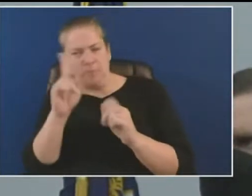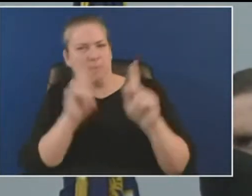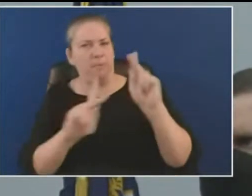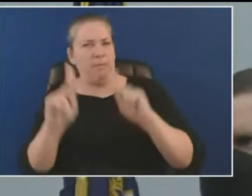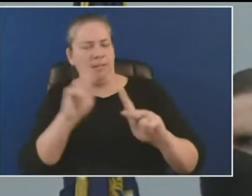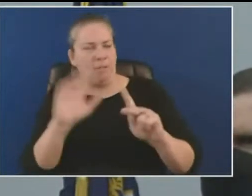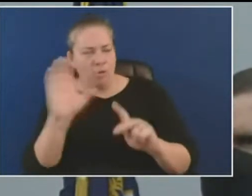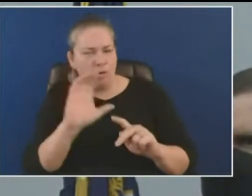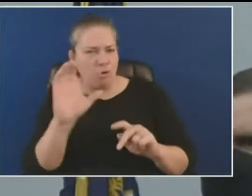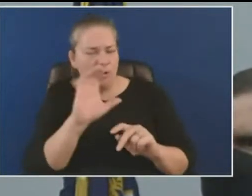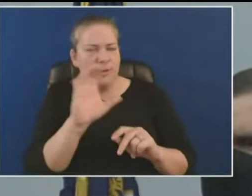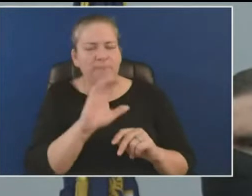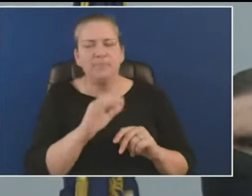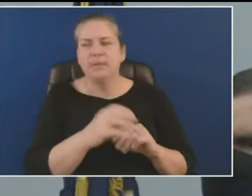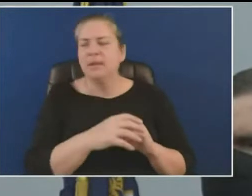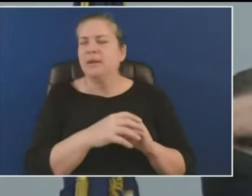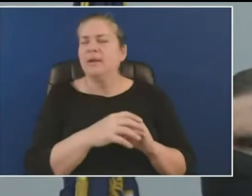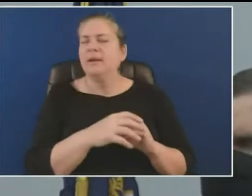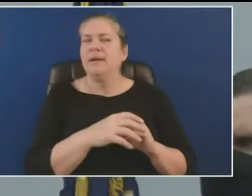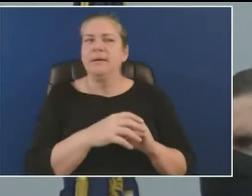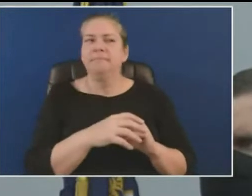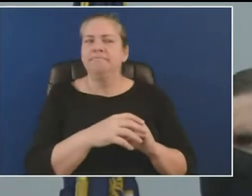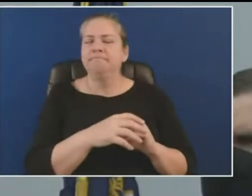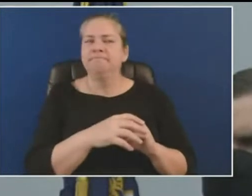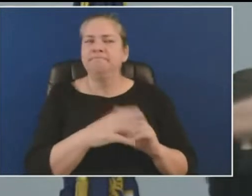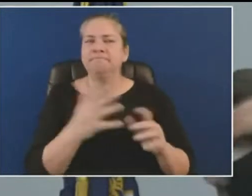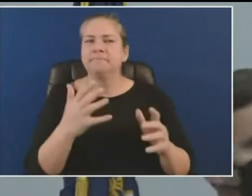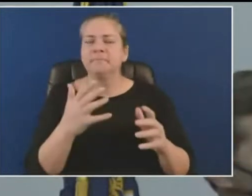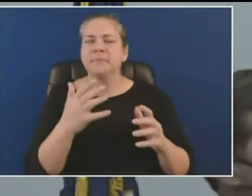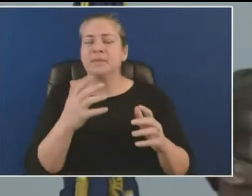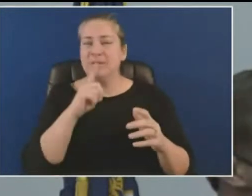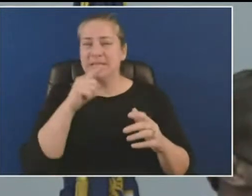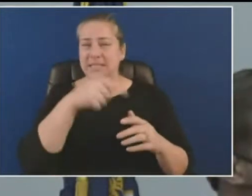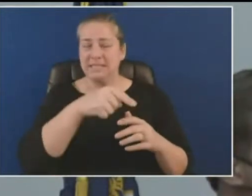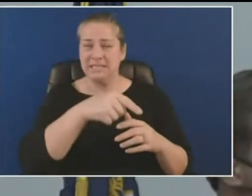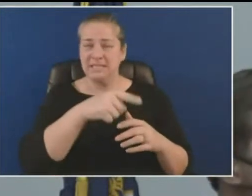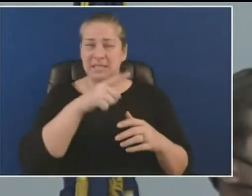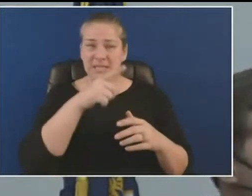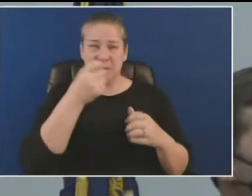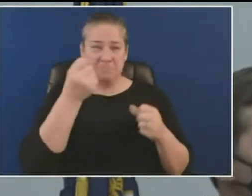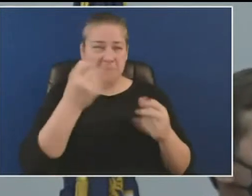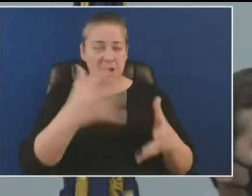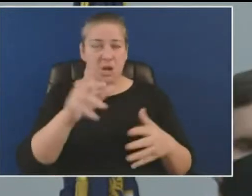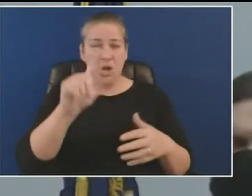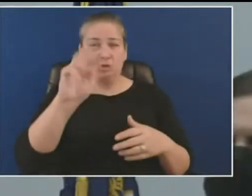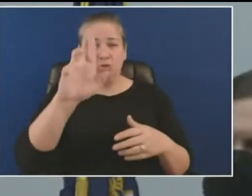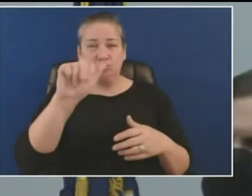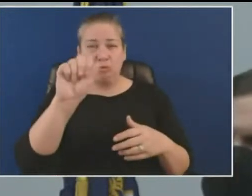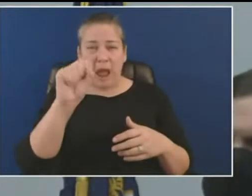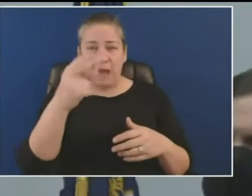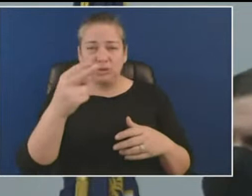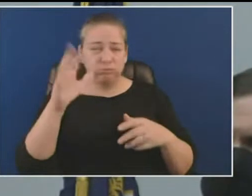although at a a catastrophic. Level of debris removal. As you are probably aware of,